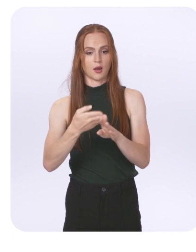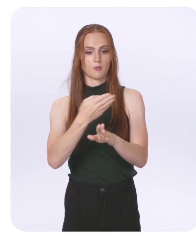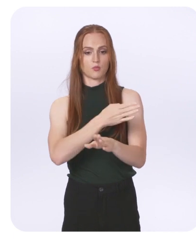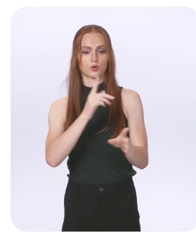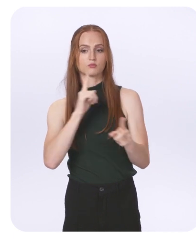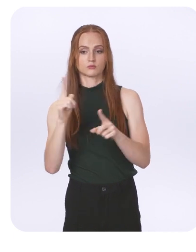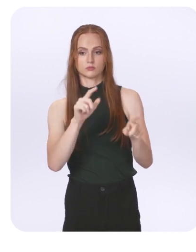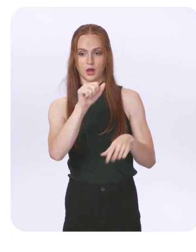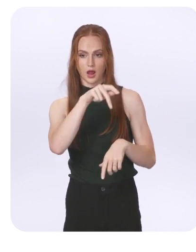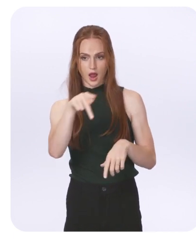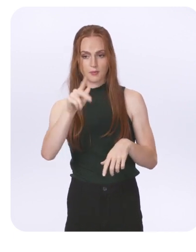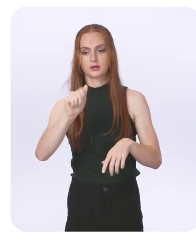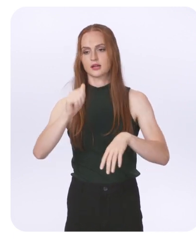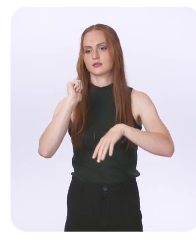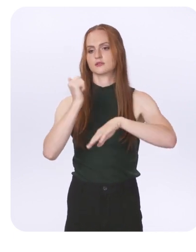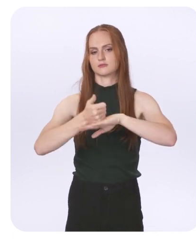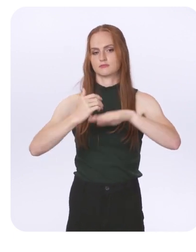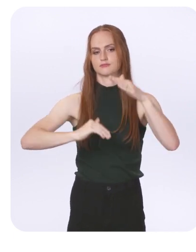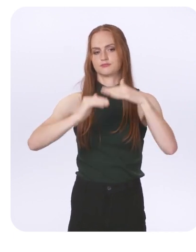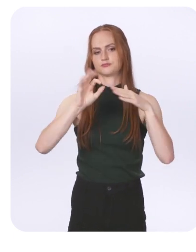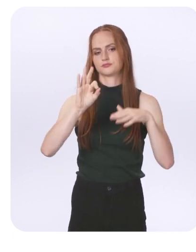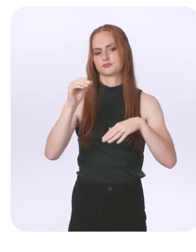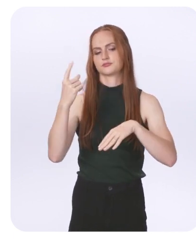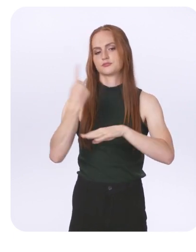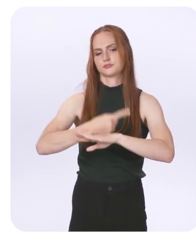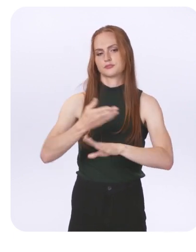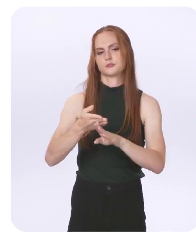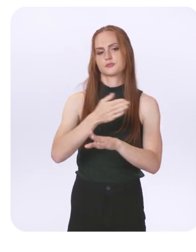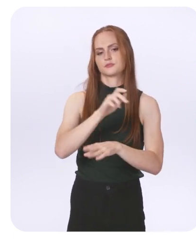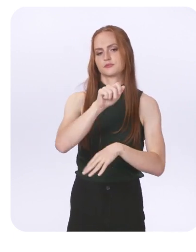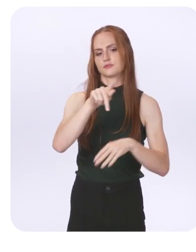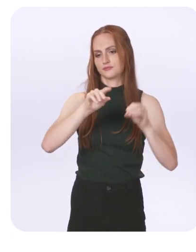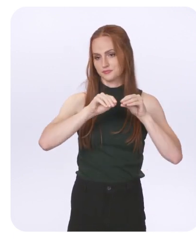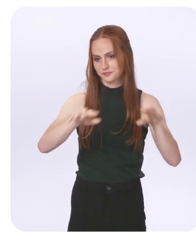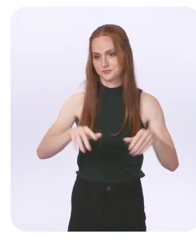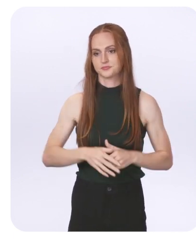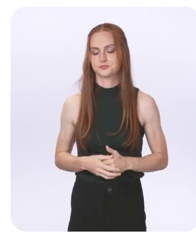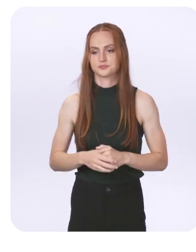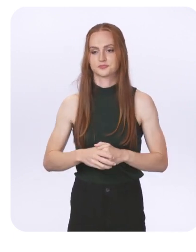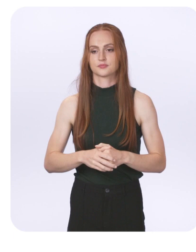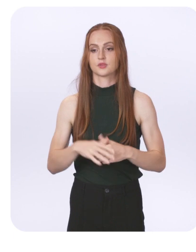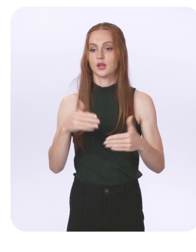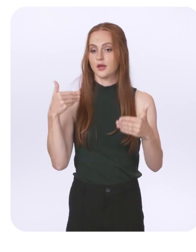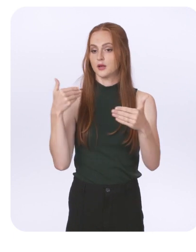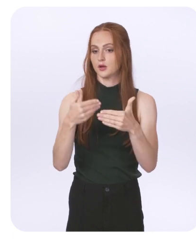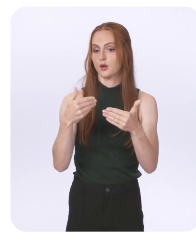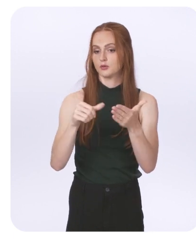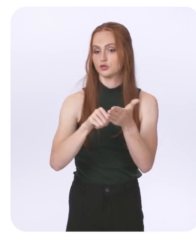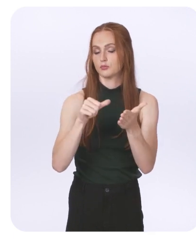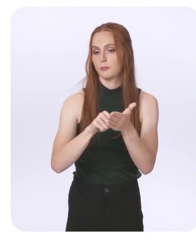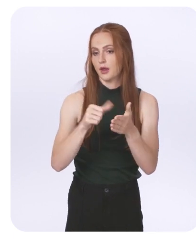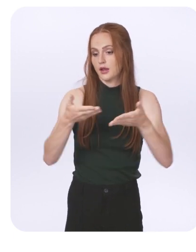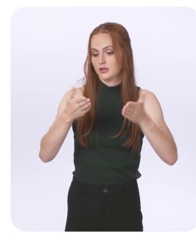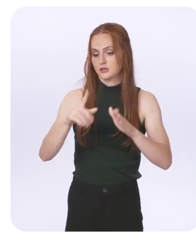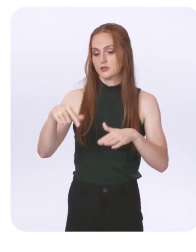We recommend that you set up a Coming Soon page on Meta Quest as early as possible to start generating interest in your new app.